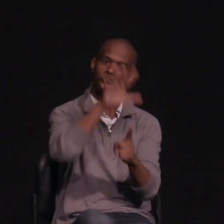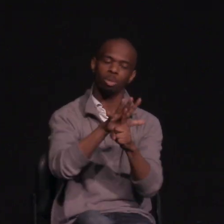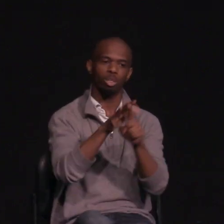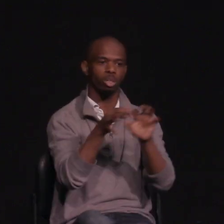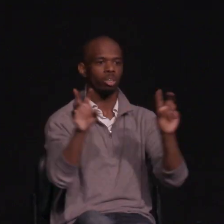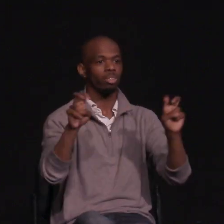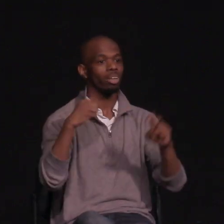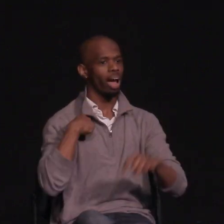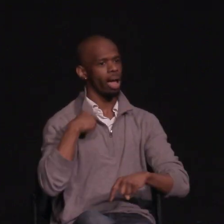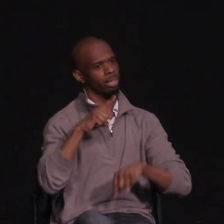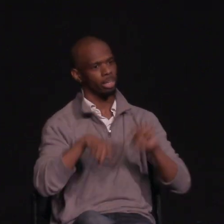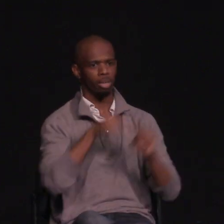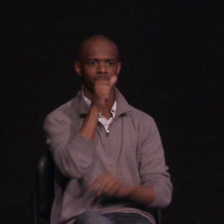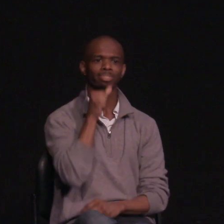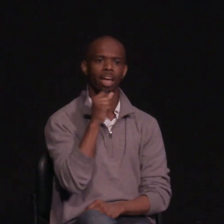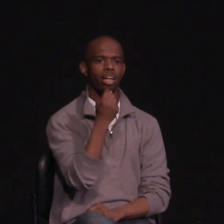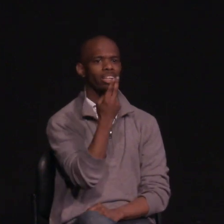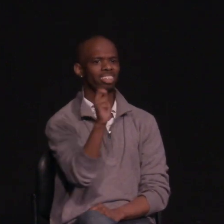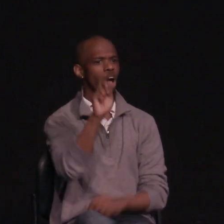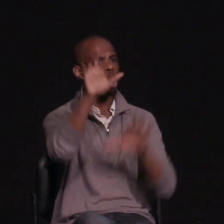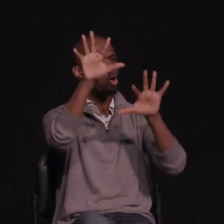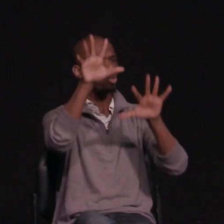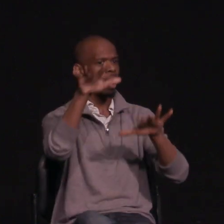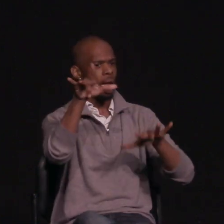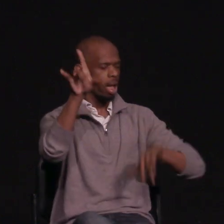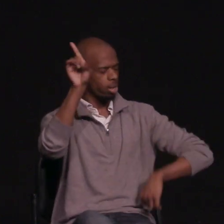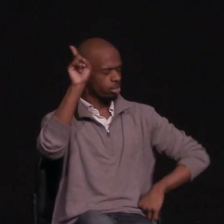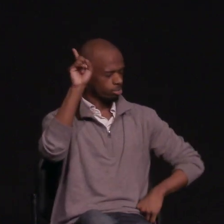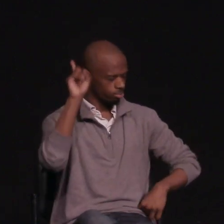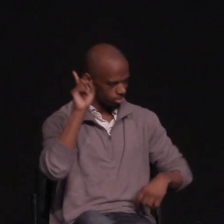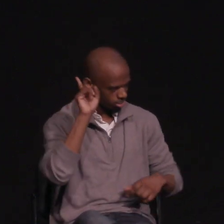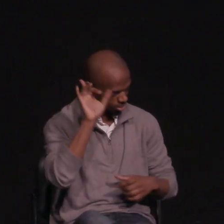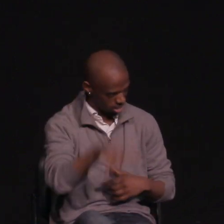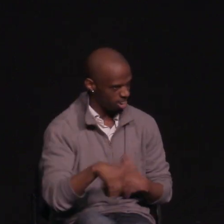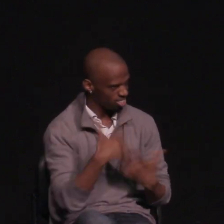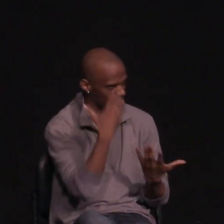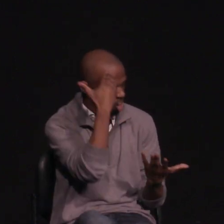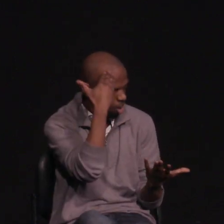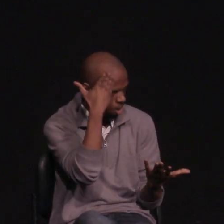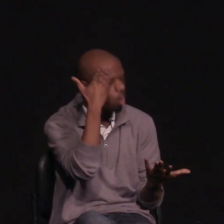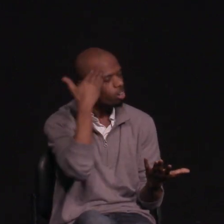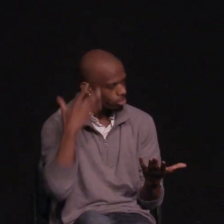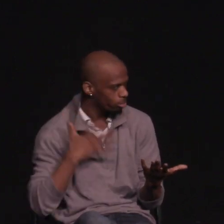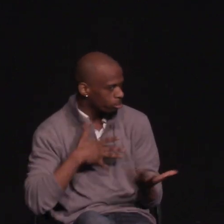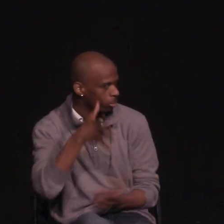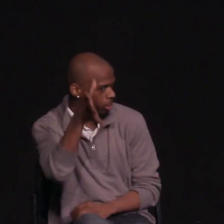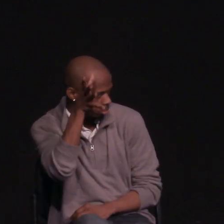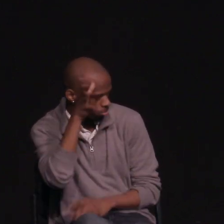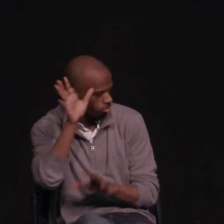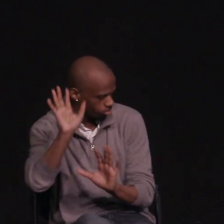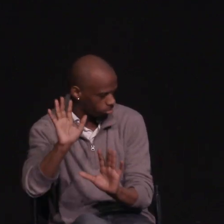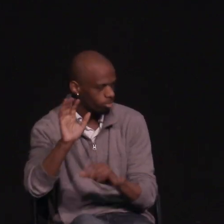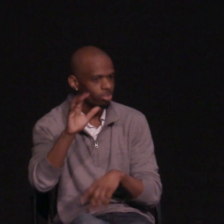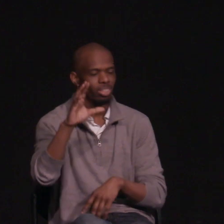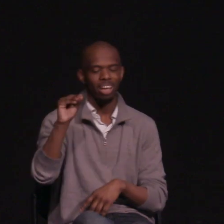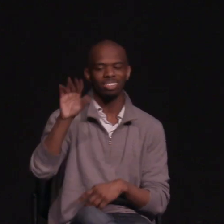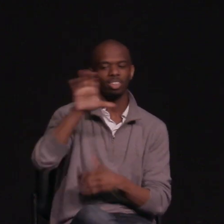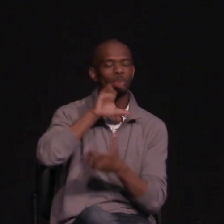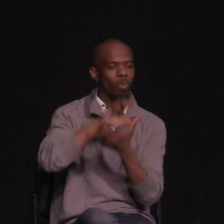I should say, I can't stand the rain. by his wife, Ann Peebles.